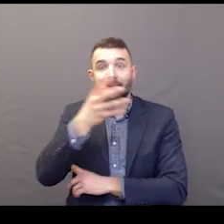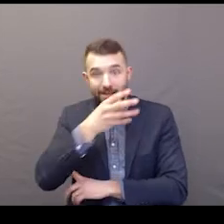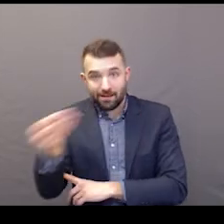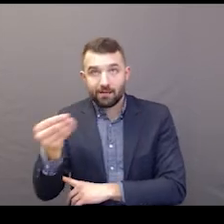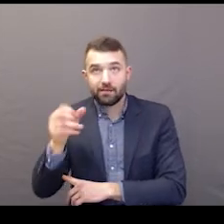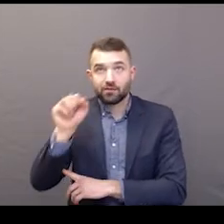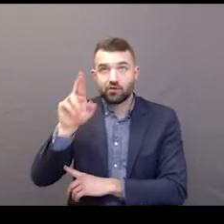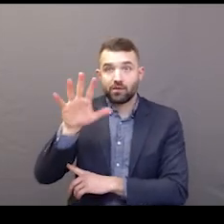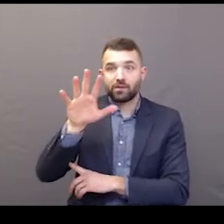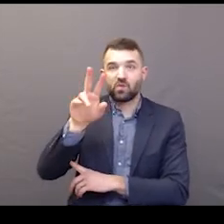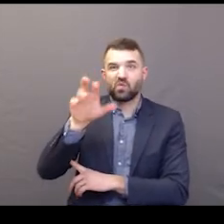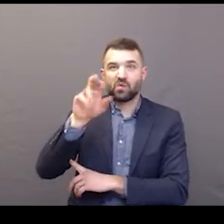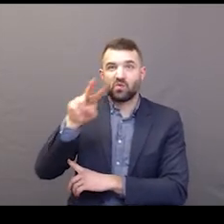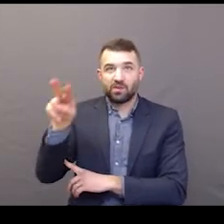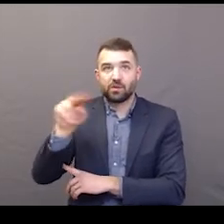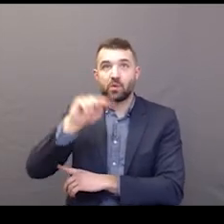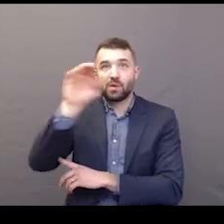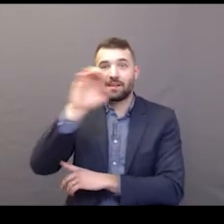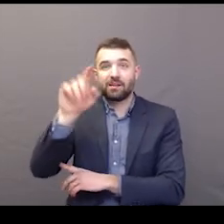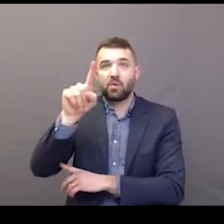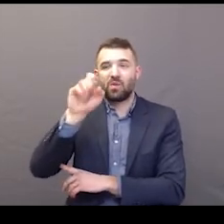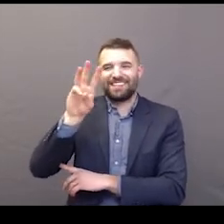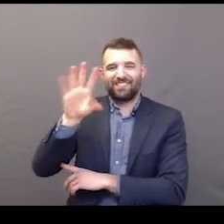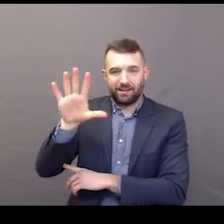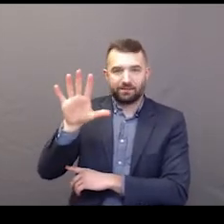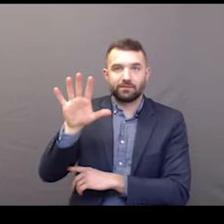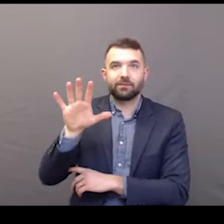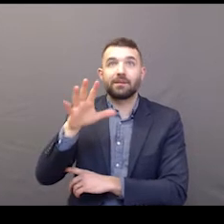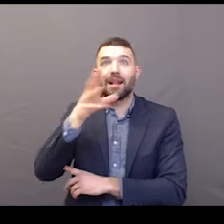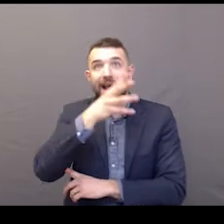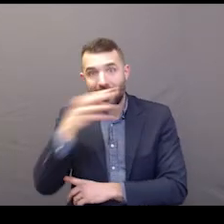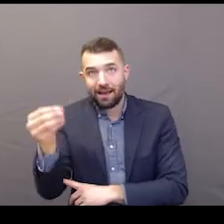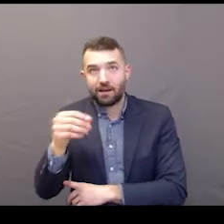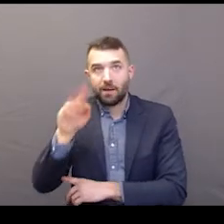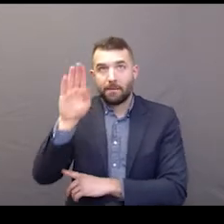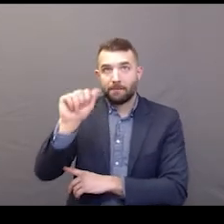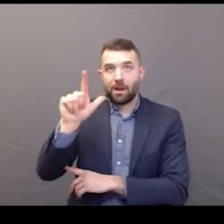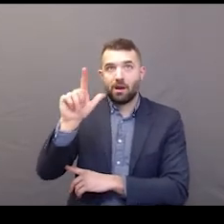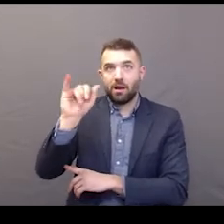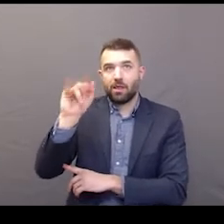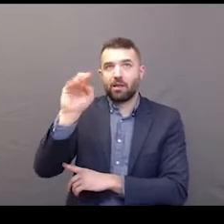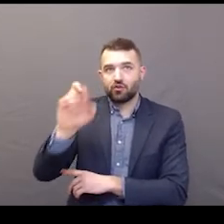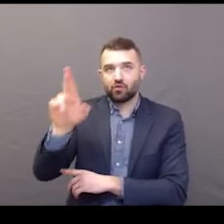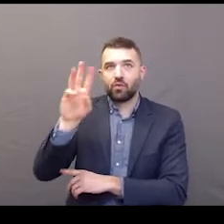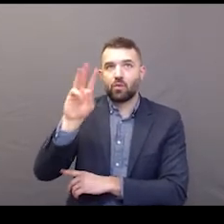and SR 522 and Ballinger Way NE (on SR 522 near the Lake Forest Park Town Center)